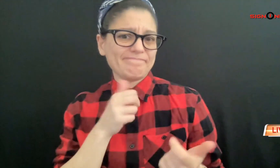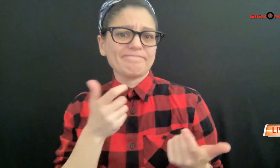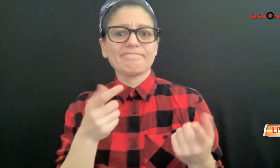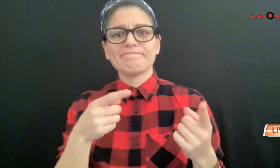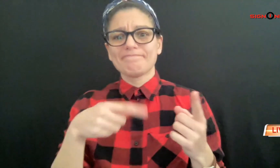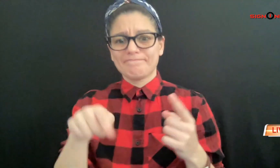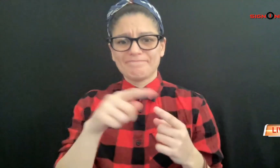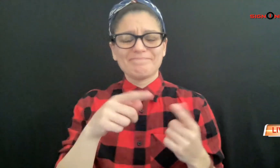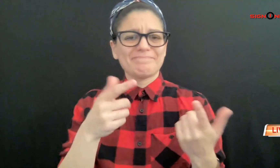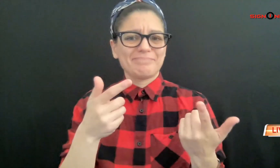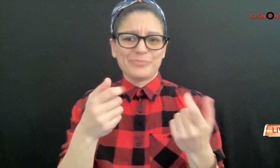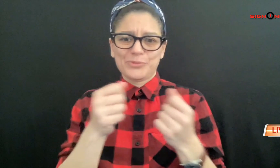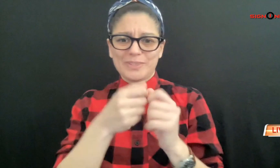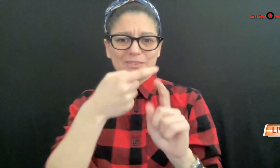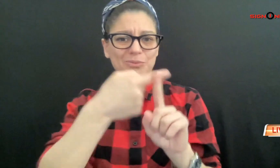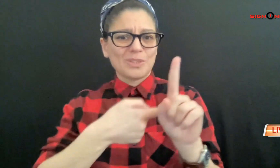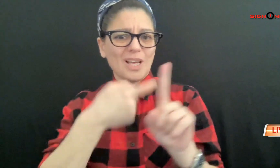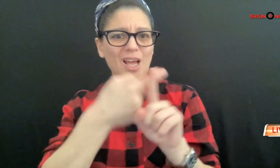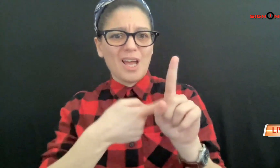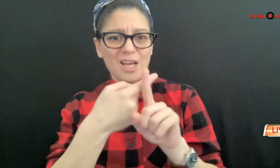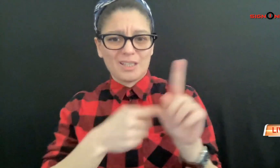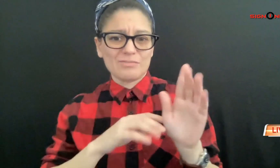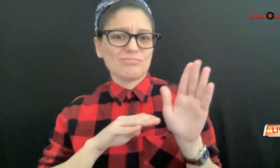Americans across the country are having to deal